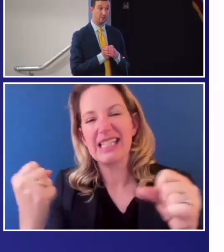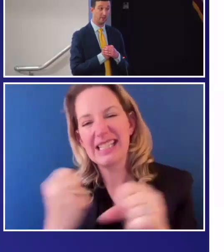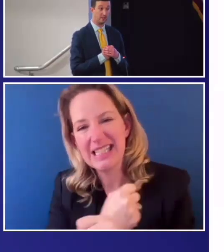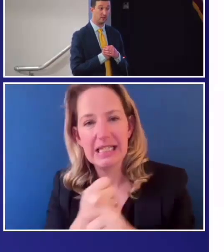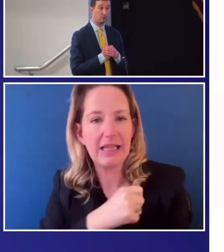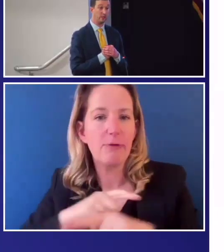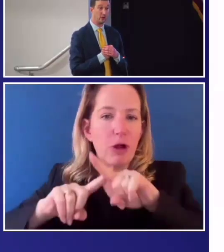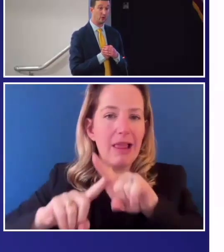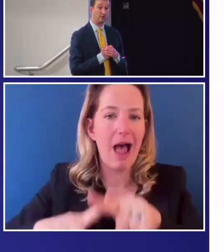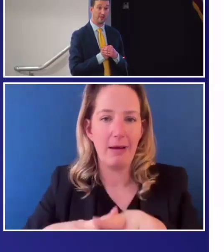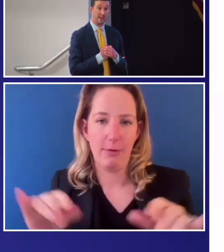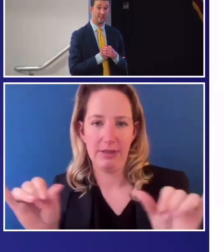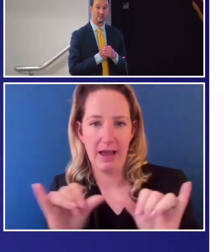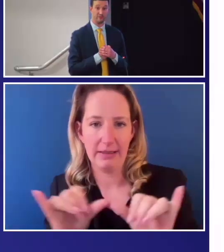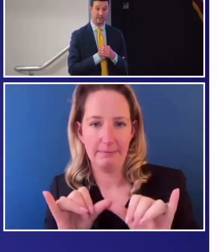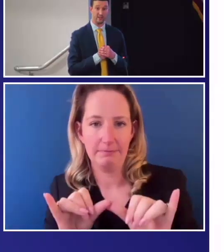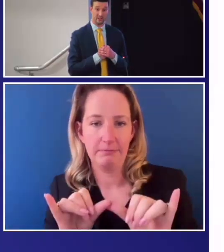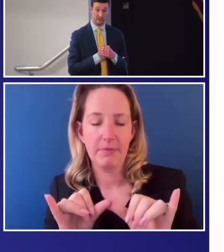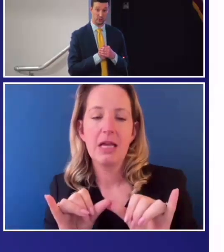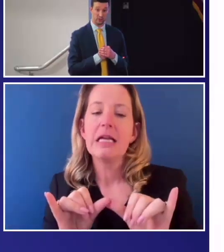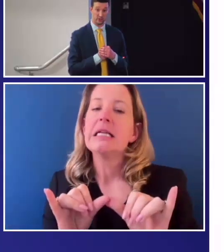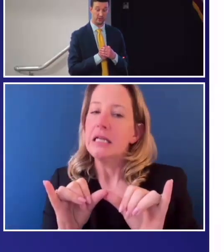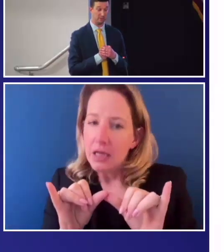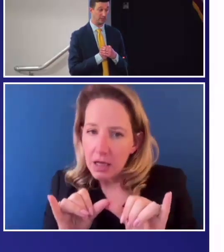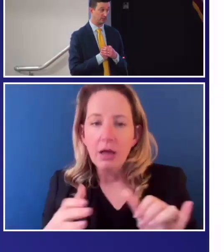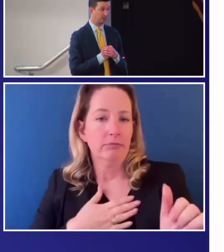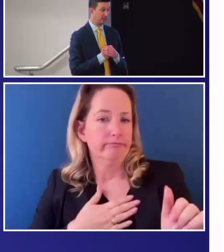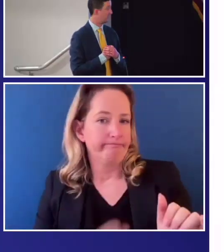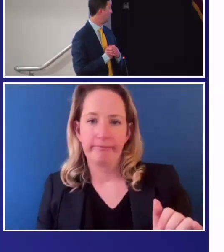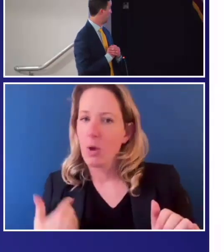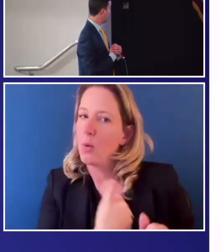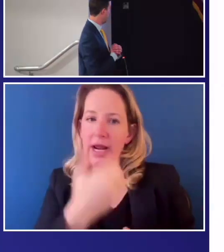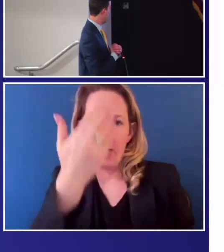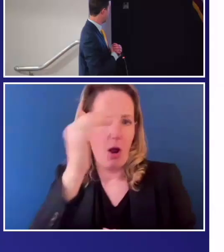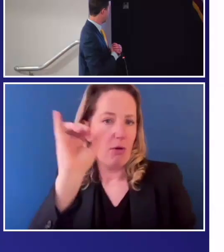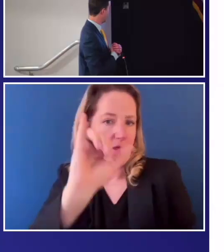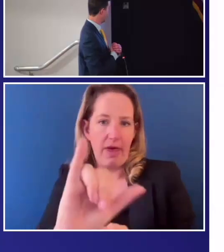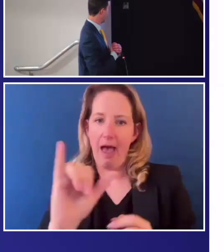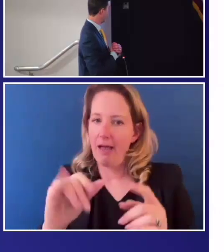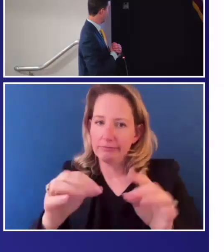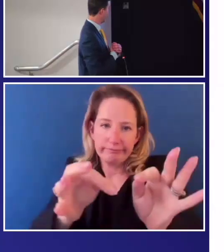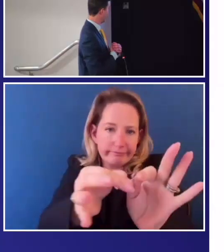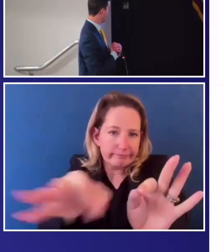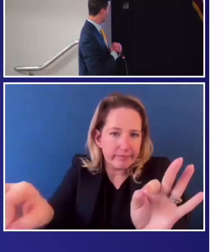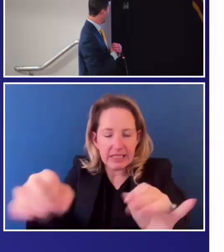Admittedly, we know that that is vague language. Let me explain to you what we're trying to do here with this language.